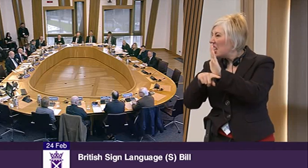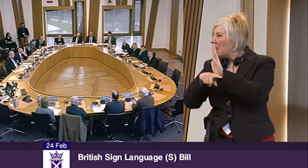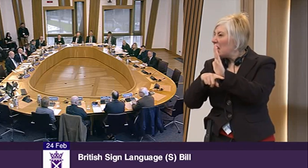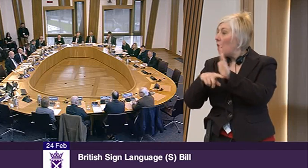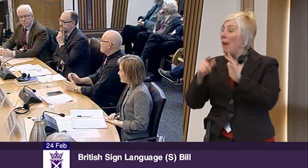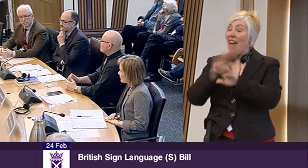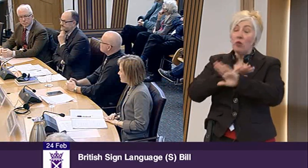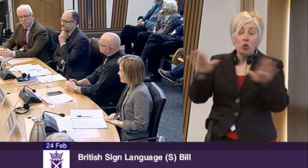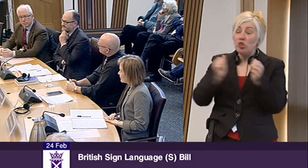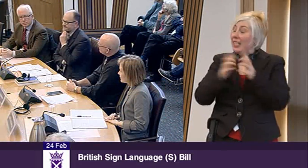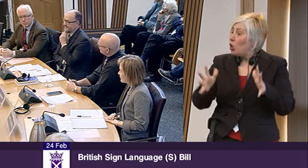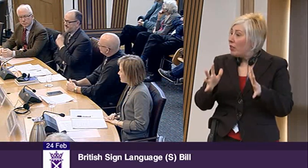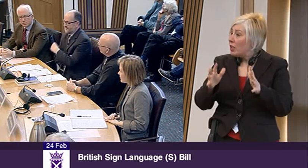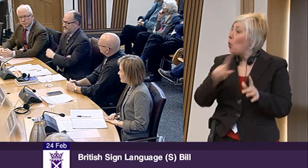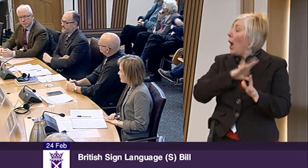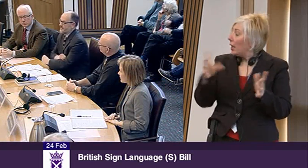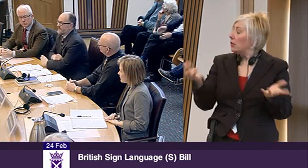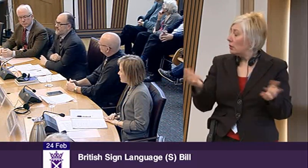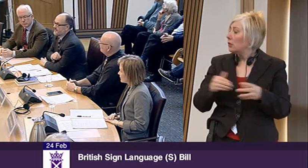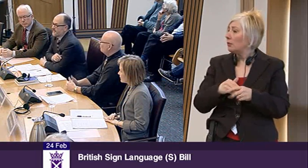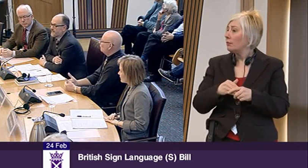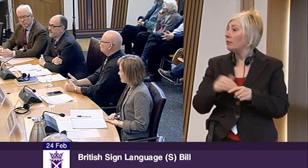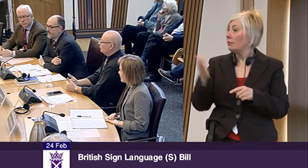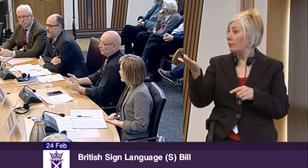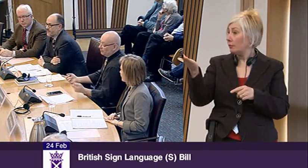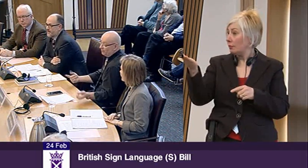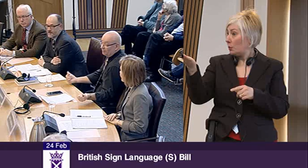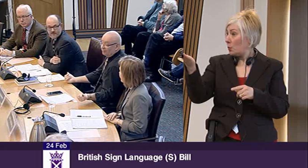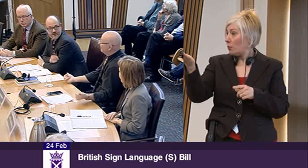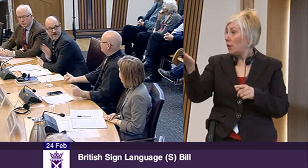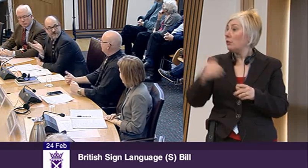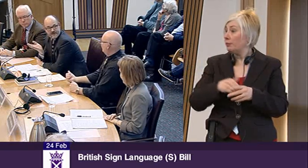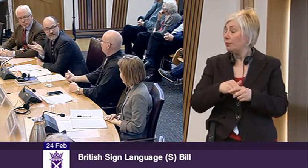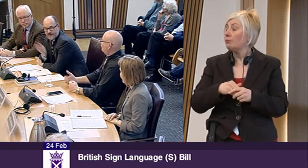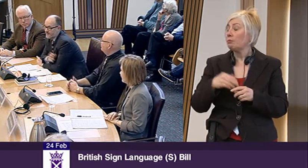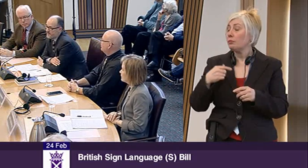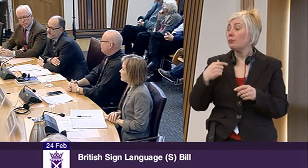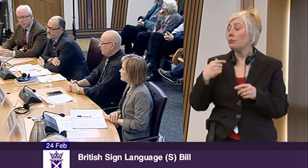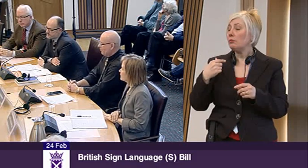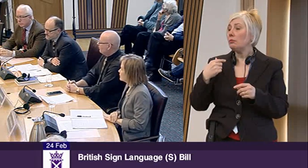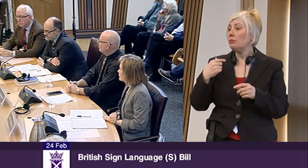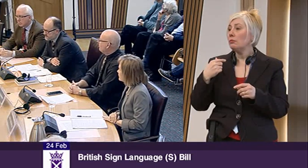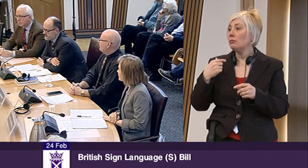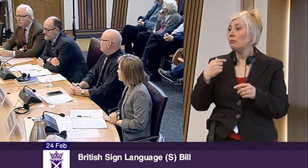agree with that view? If not, why not?